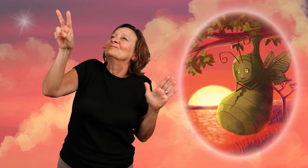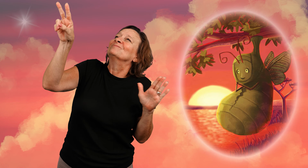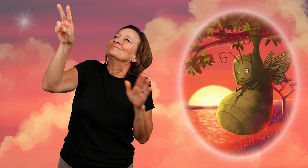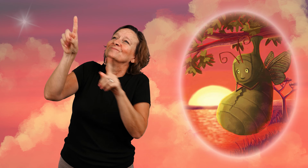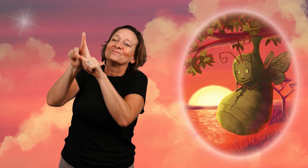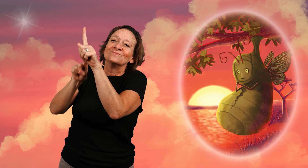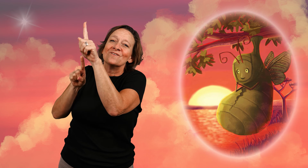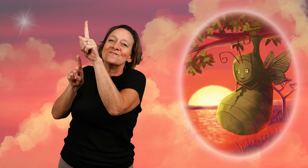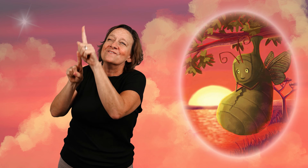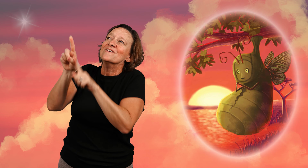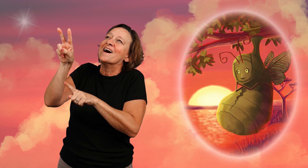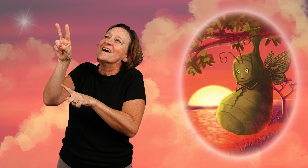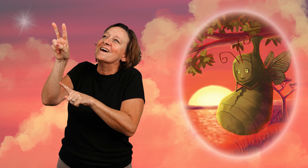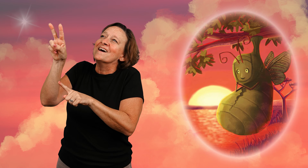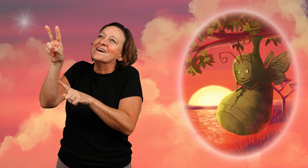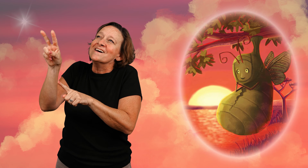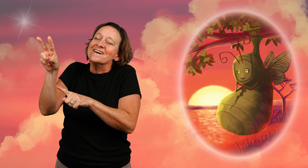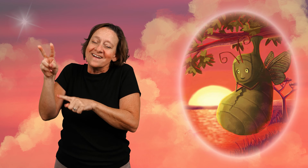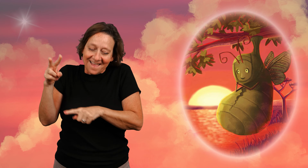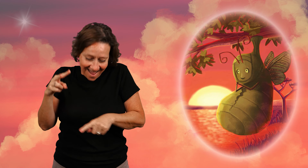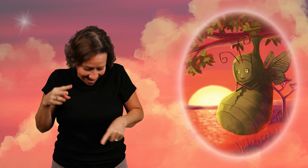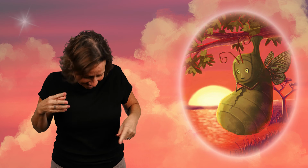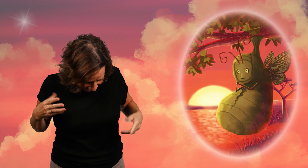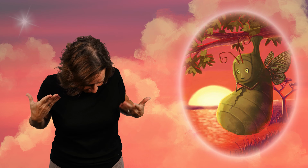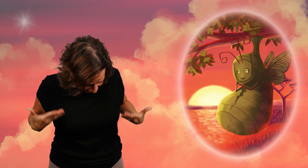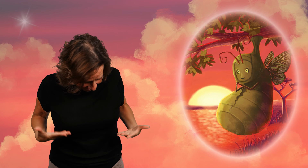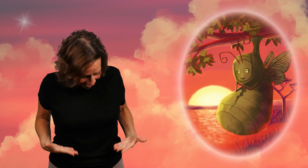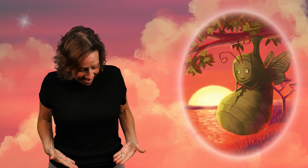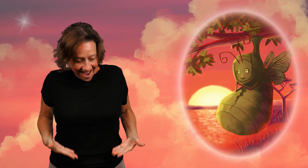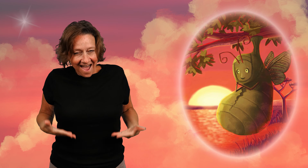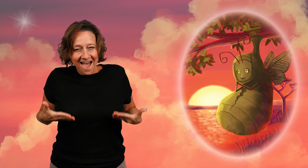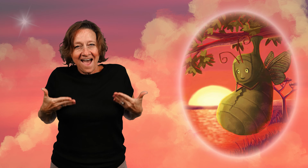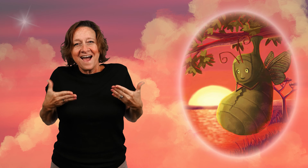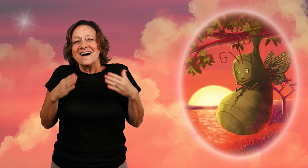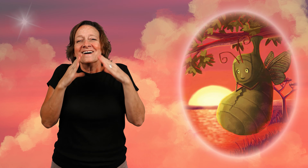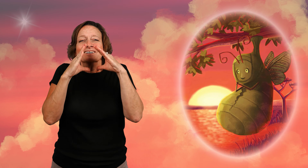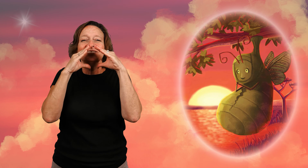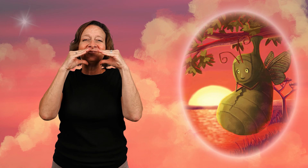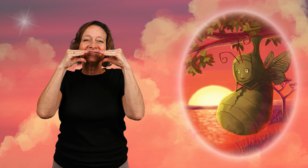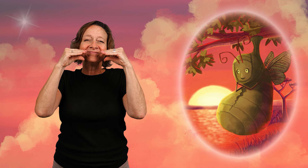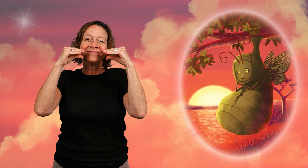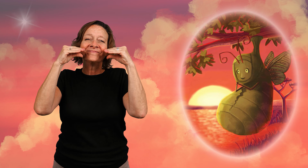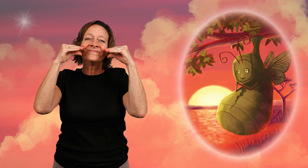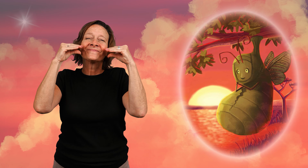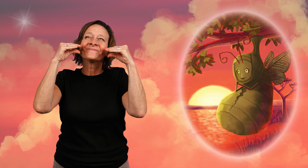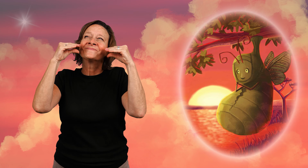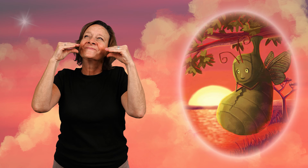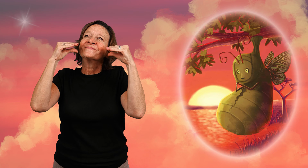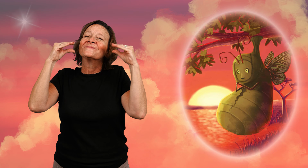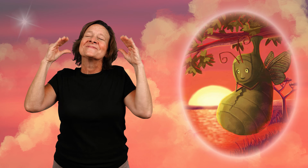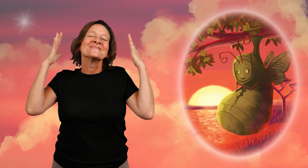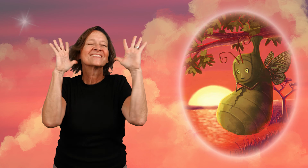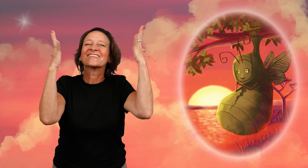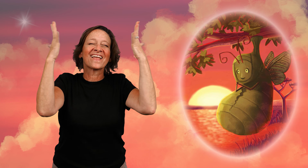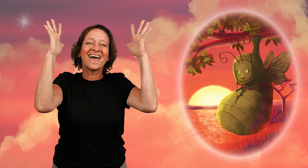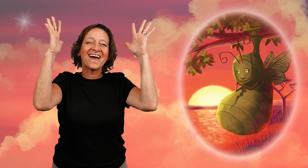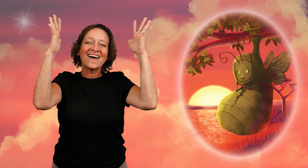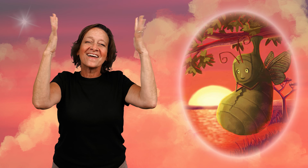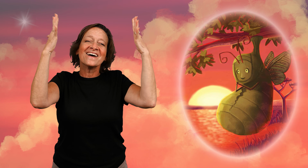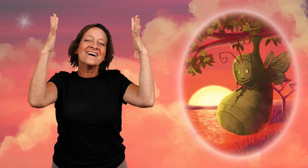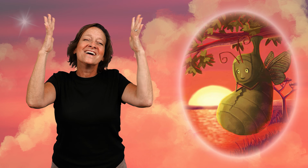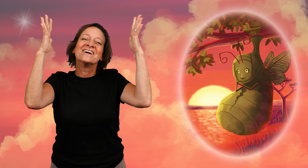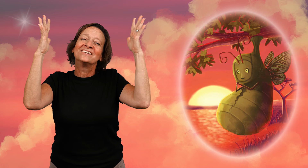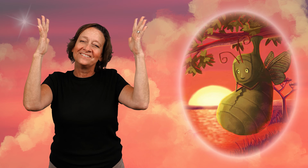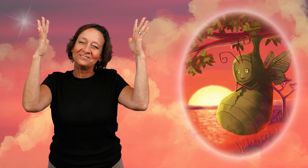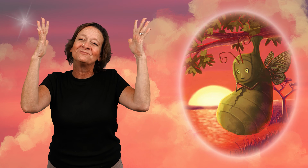Looking up at his star, he smiled big in who he is and clapped,